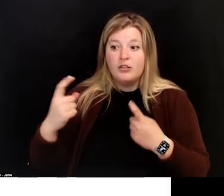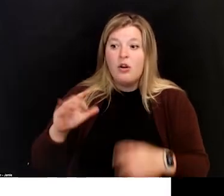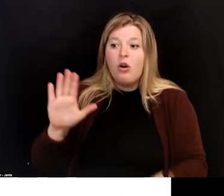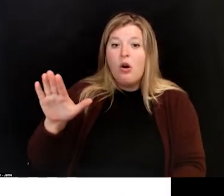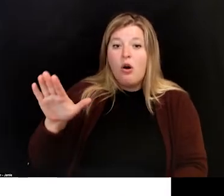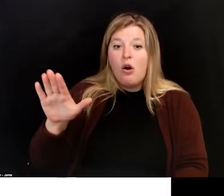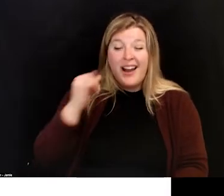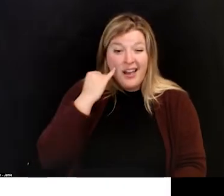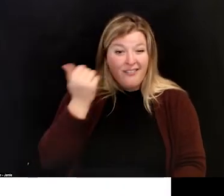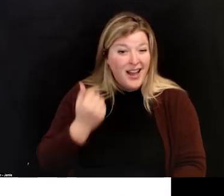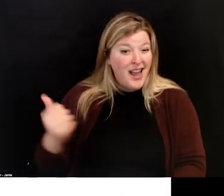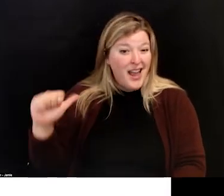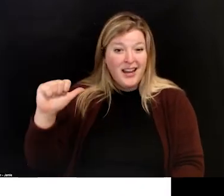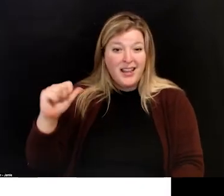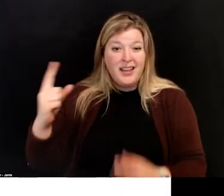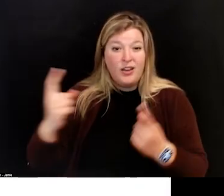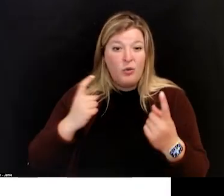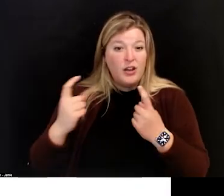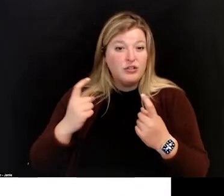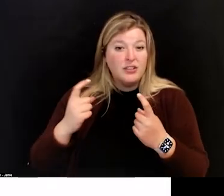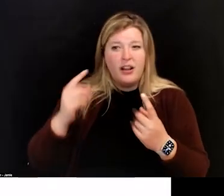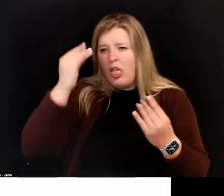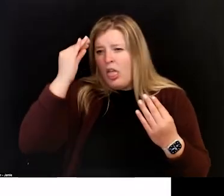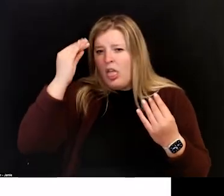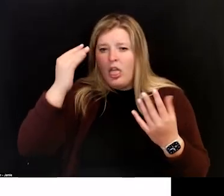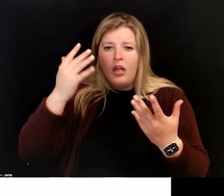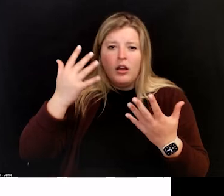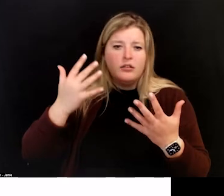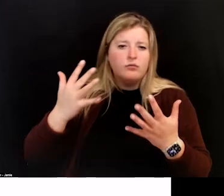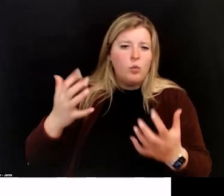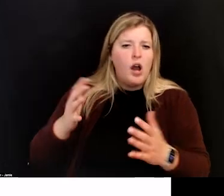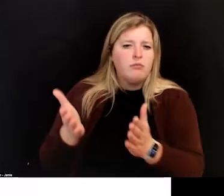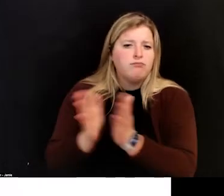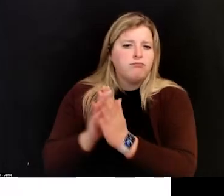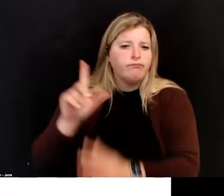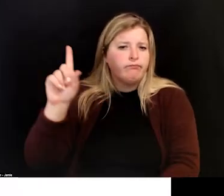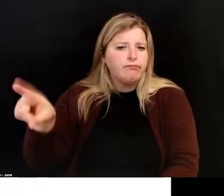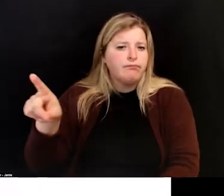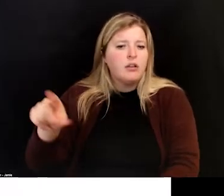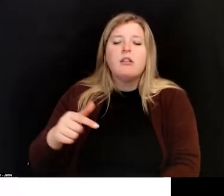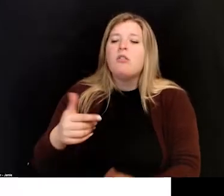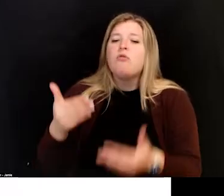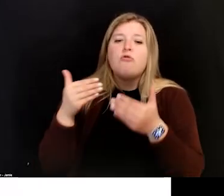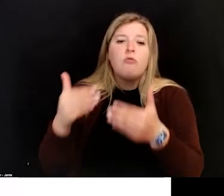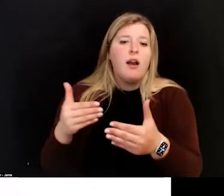and you're thinking about something, please feel free to type it into the chat, and I'll read it from the chat,